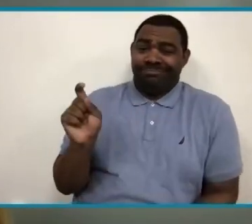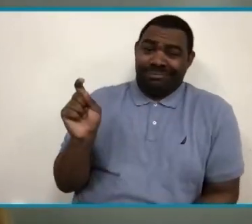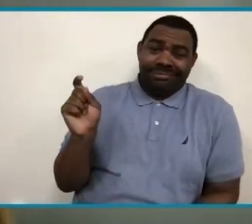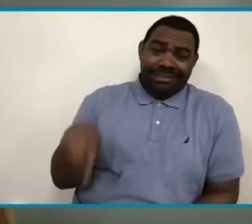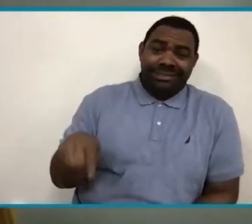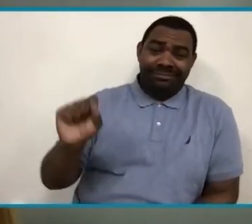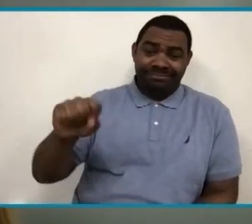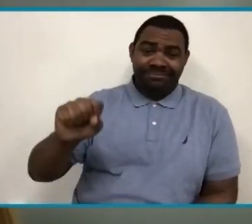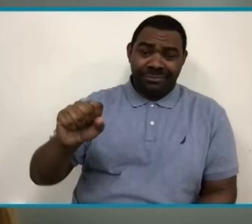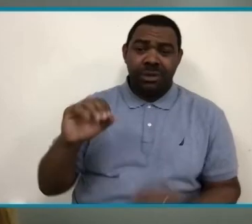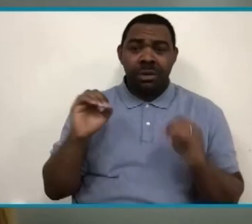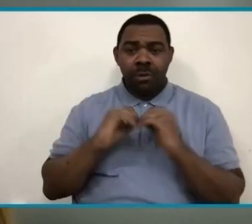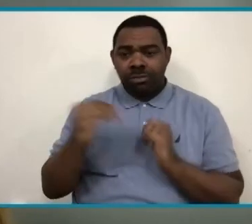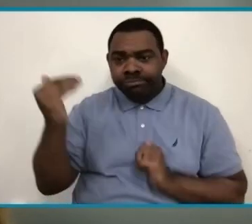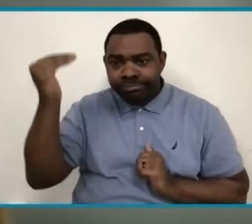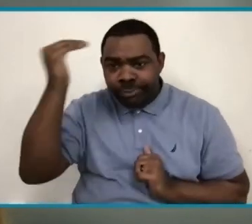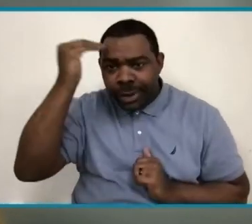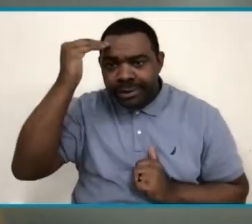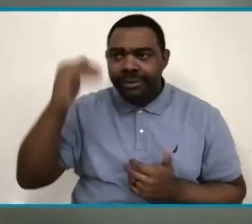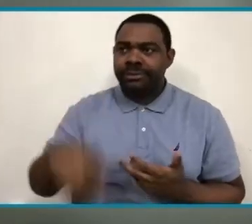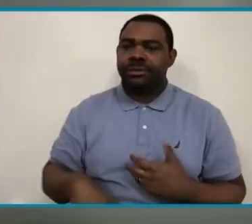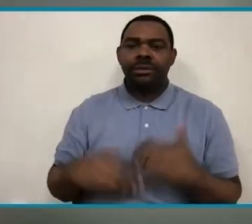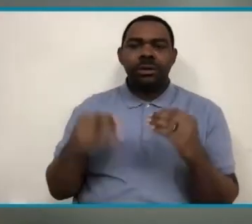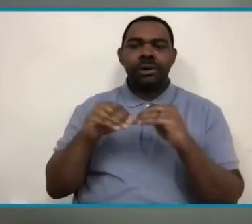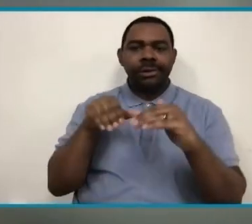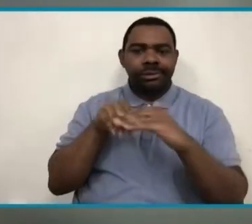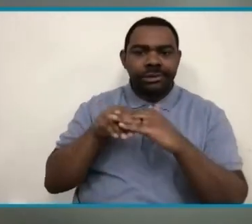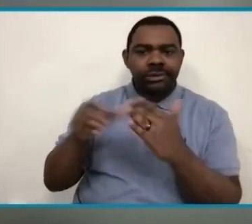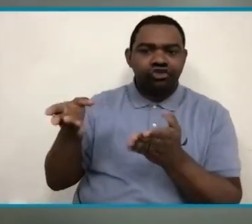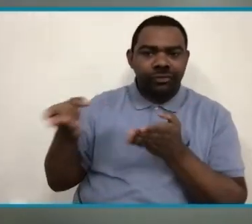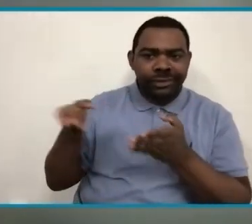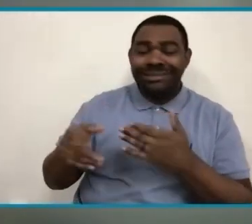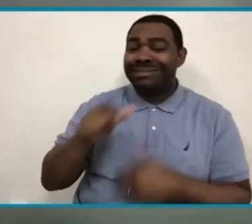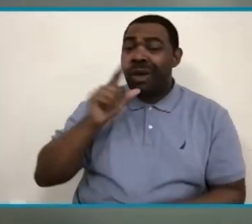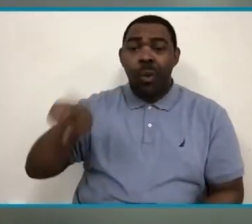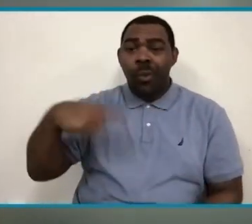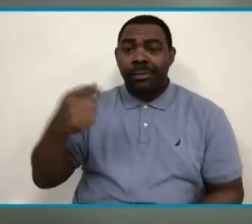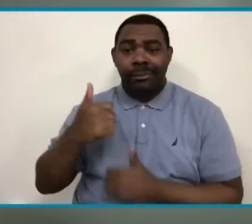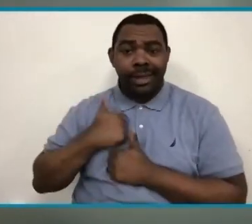more increased access to the services, not just in military context, but just in general